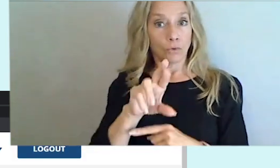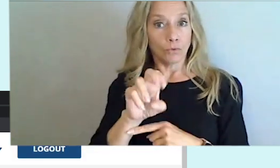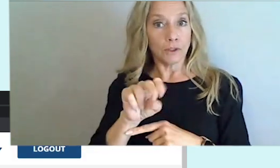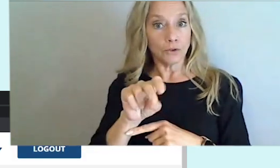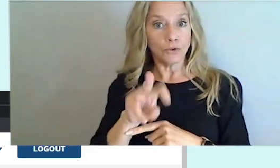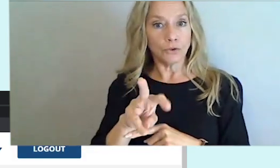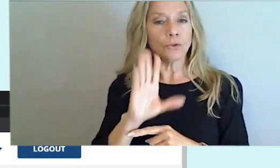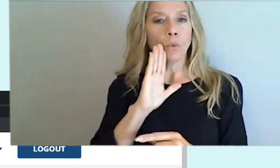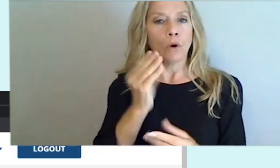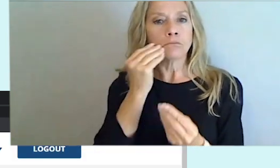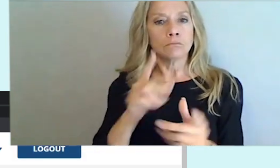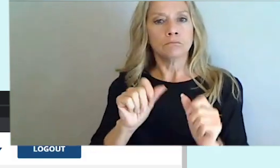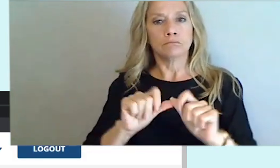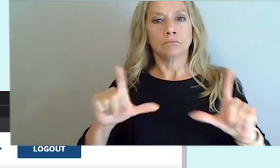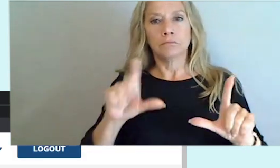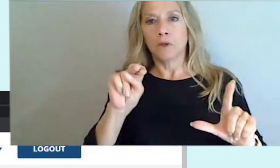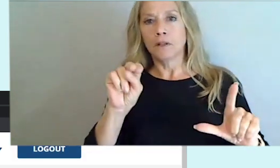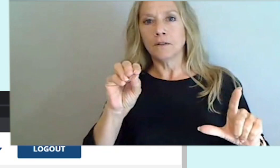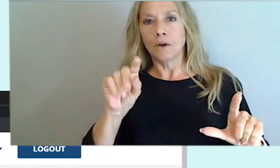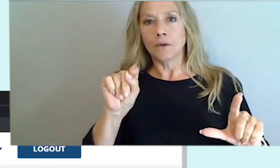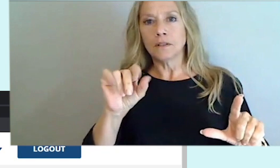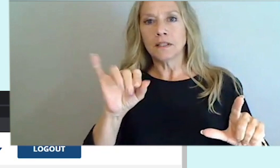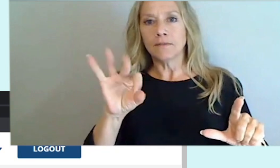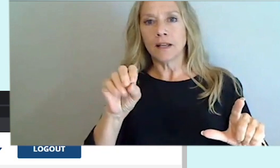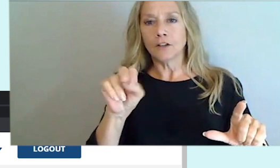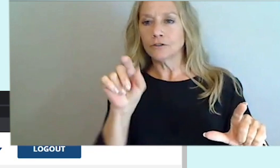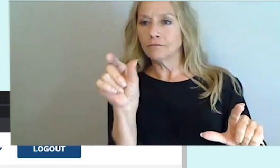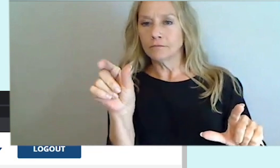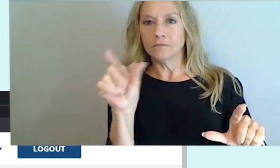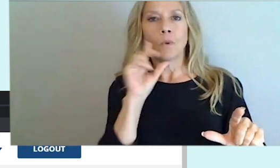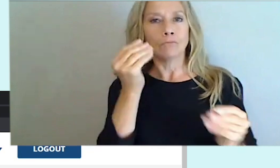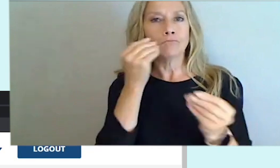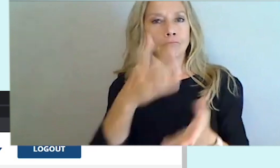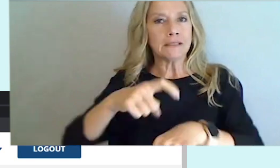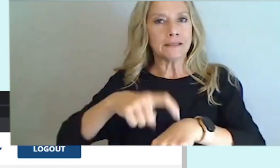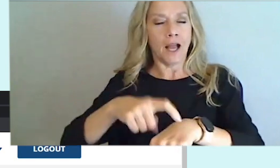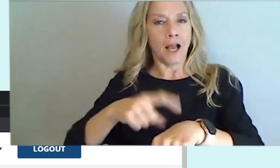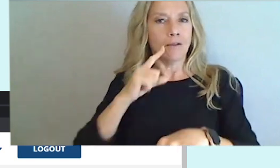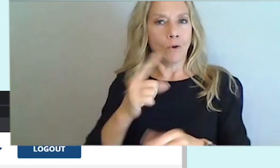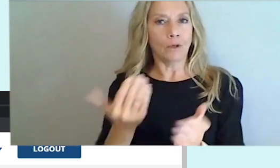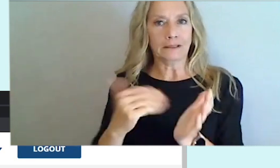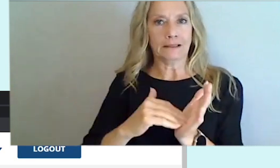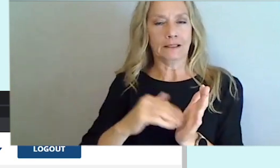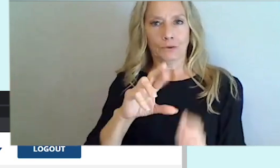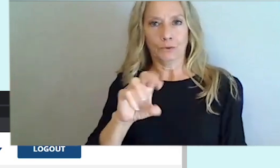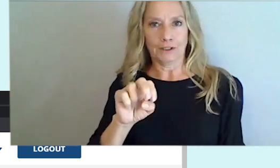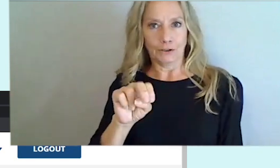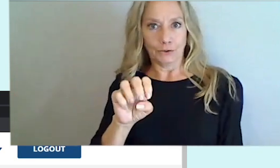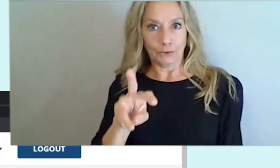page that tells them it is time for their renewal. To Renew Coverage in TennCare Connect Click